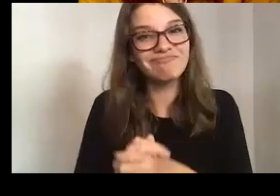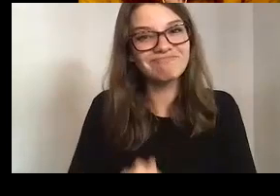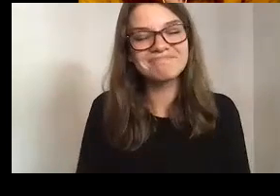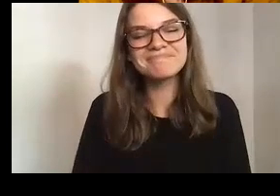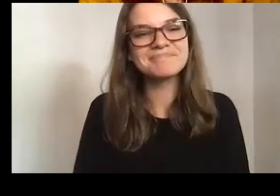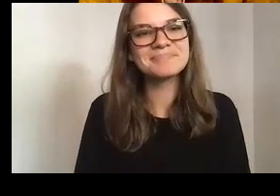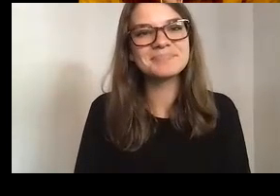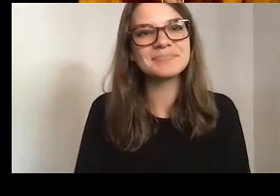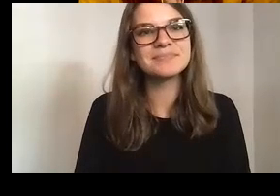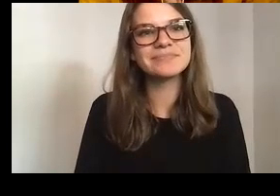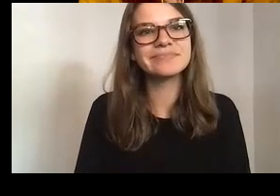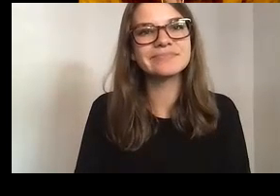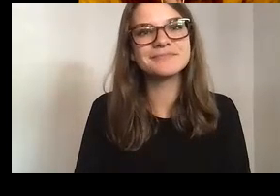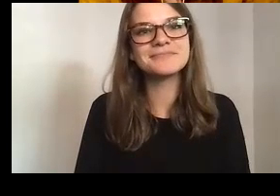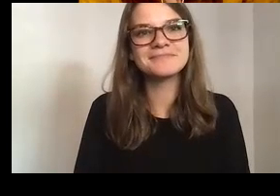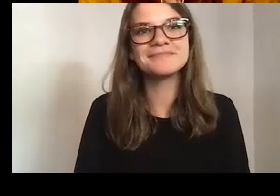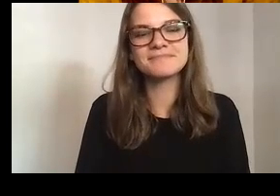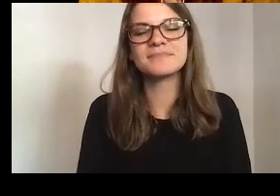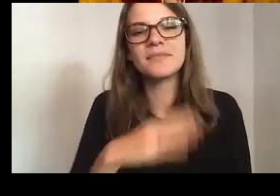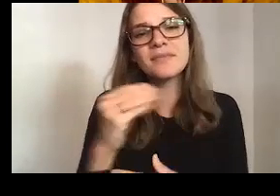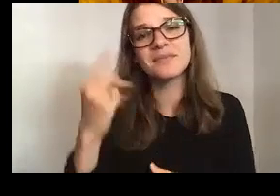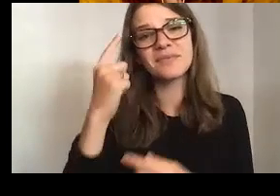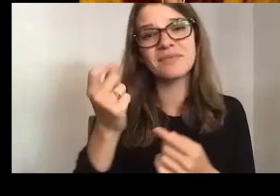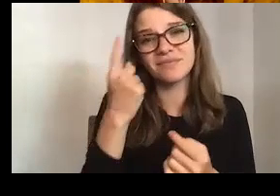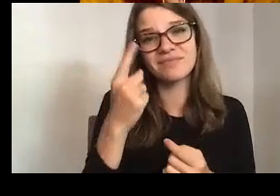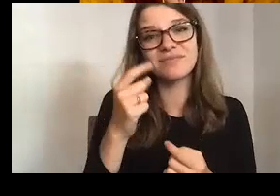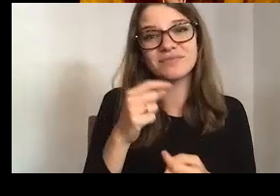and I think also you know understanding that you're the expert in your child